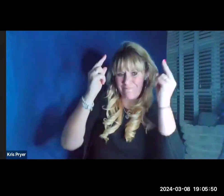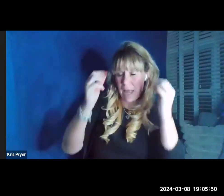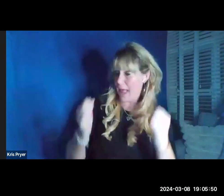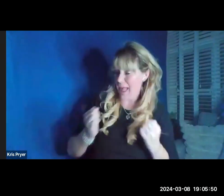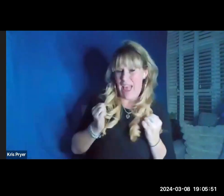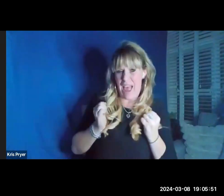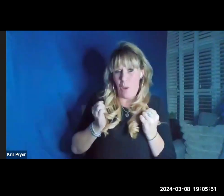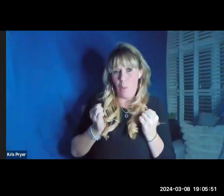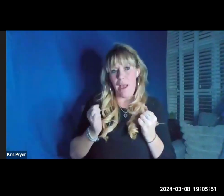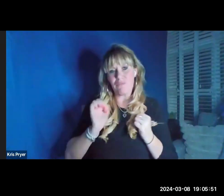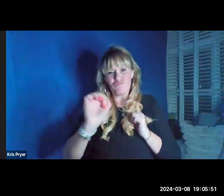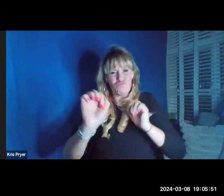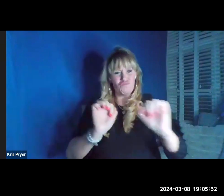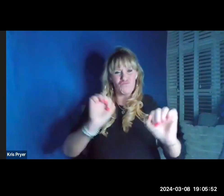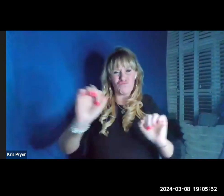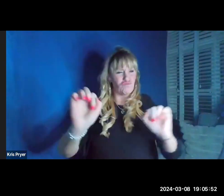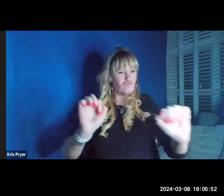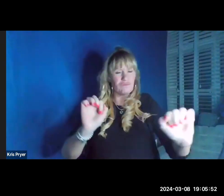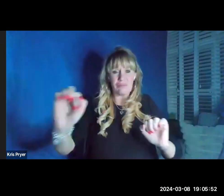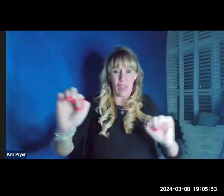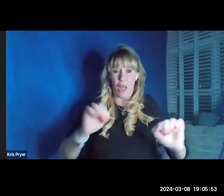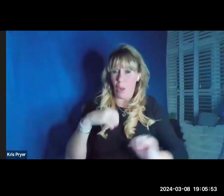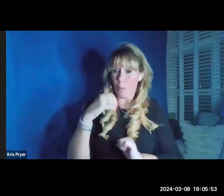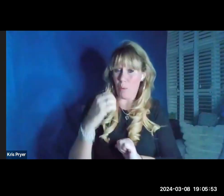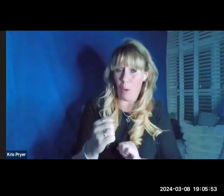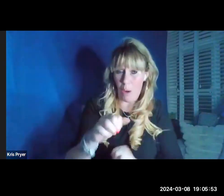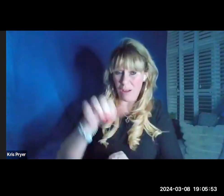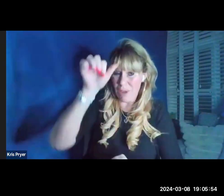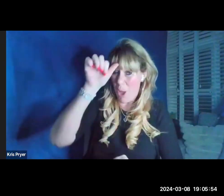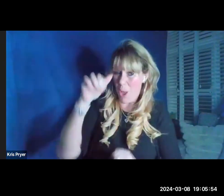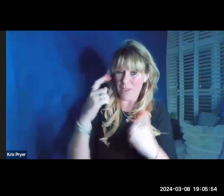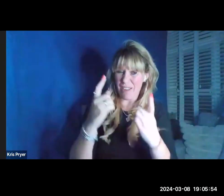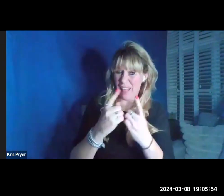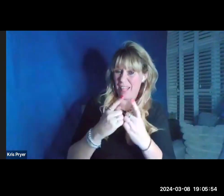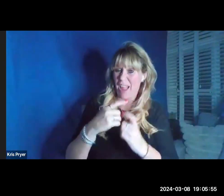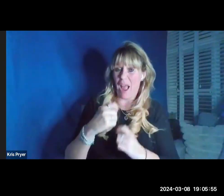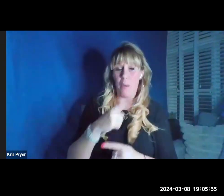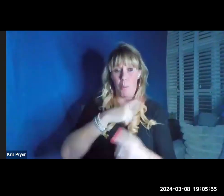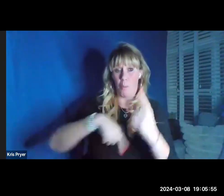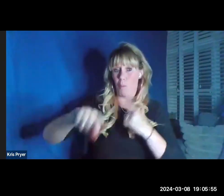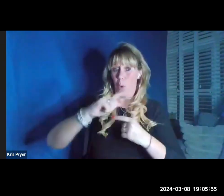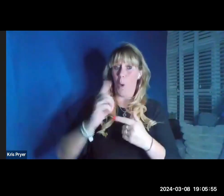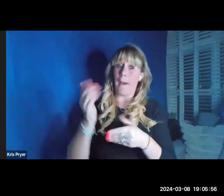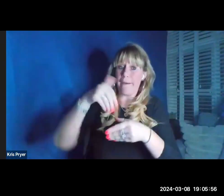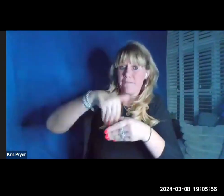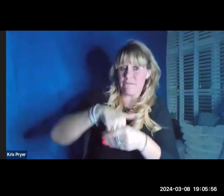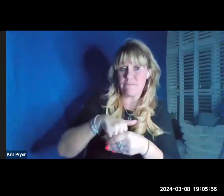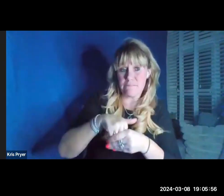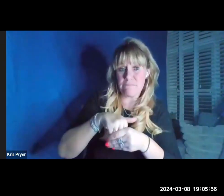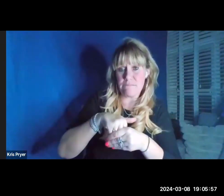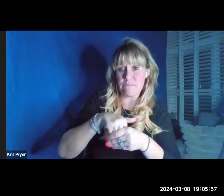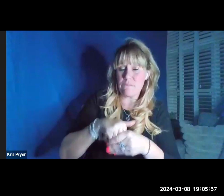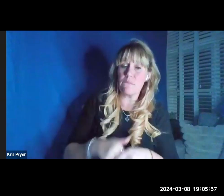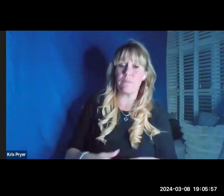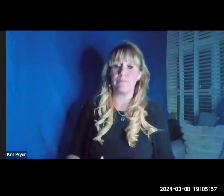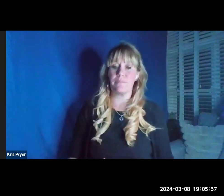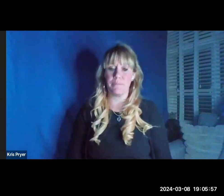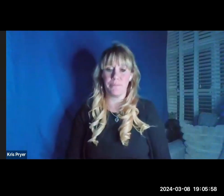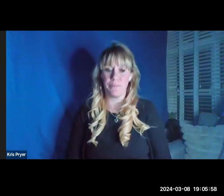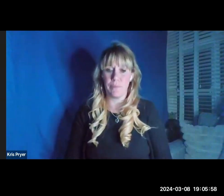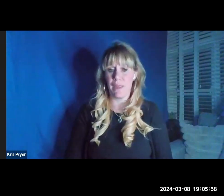we all know something we all have a place.